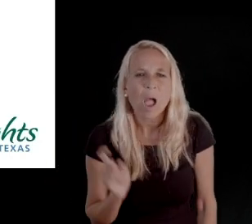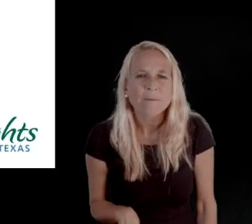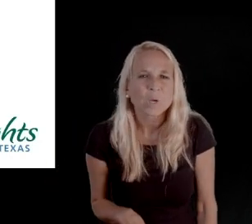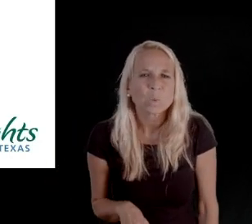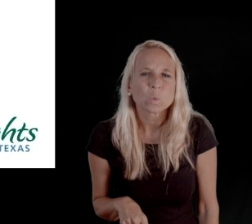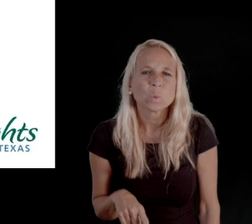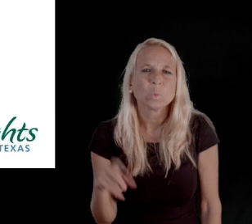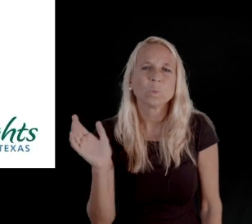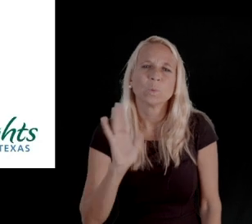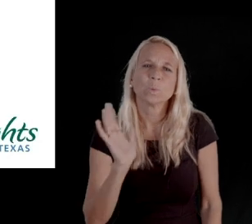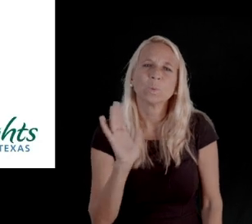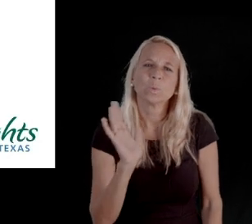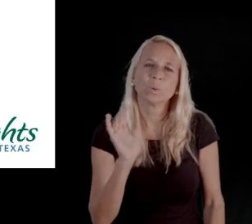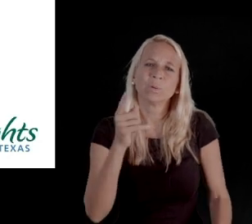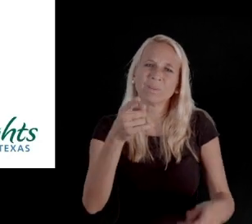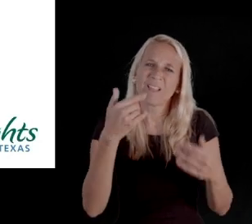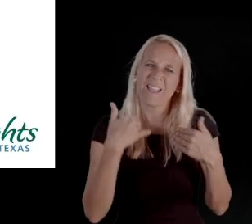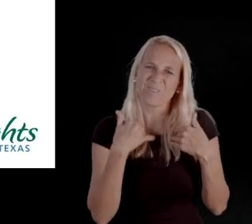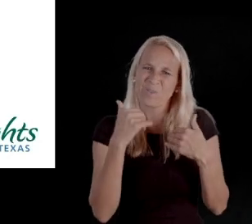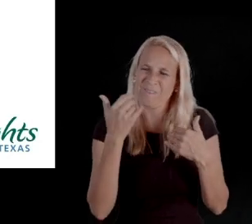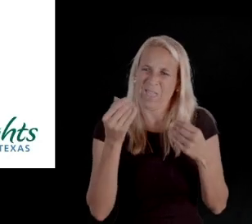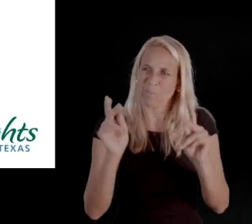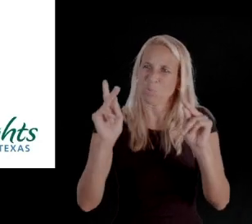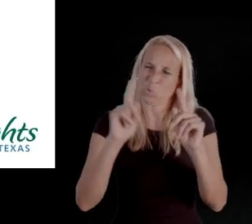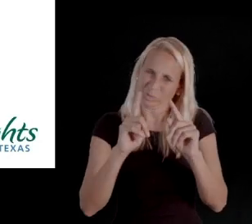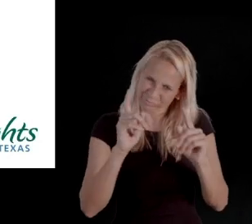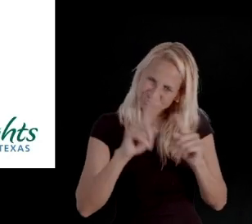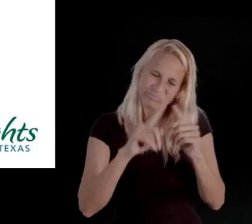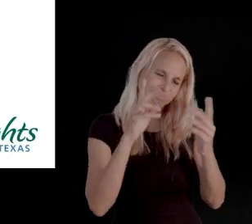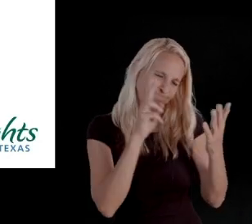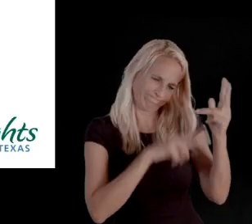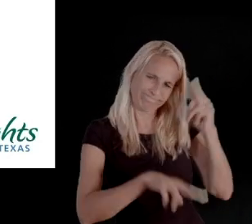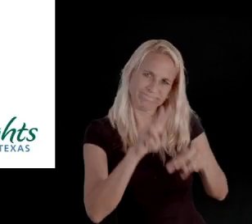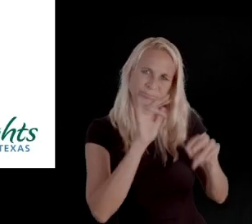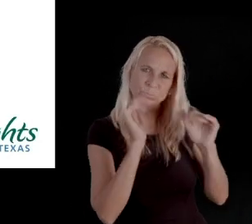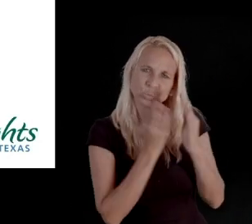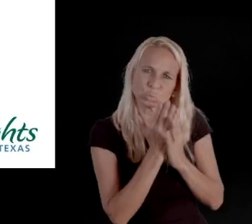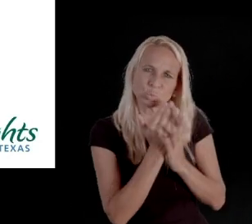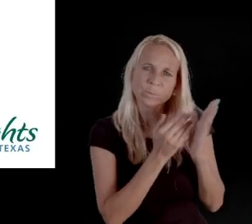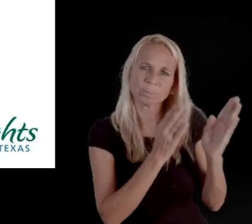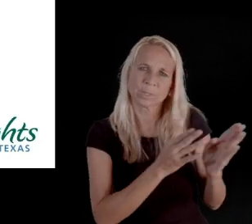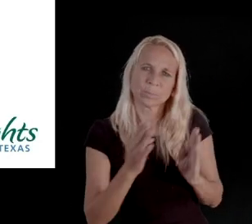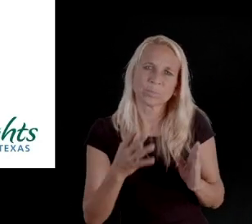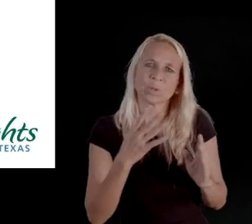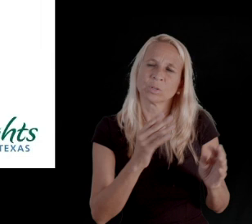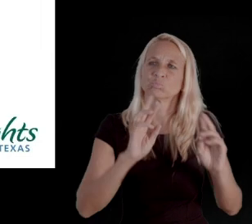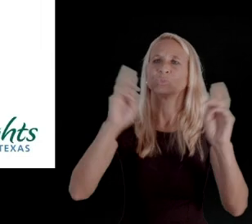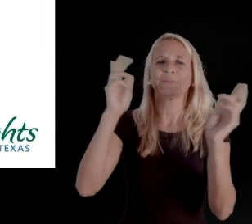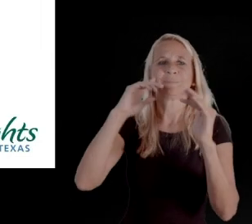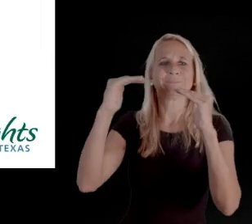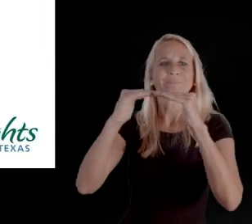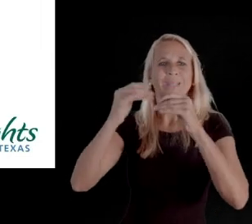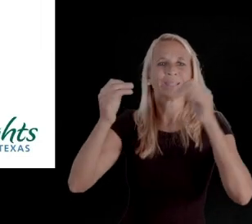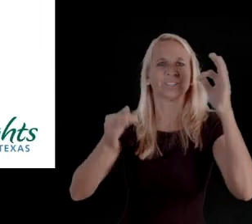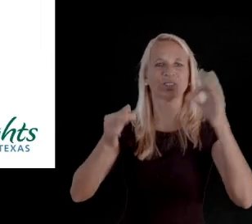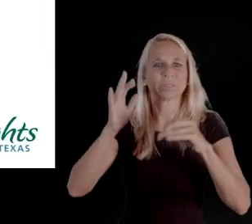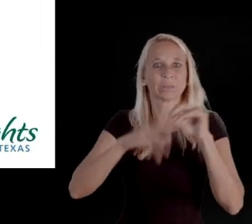the information and prepare prior to fair hearing. If you don't have that opportunity to prepare, let the hearing officer know.